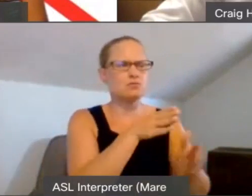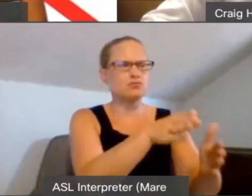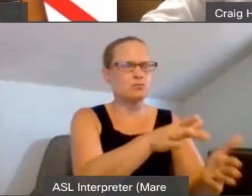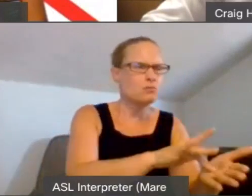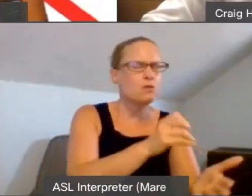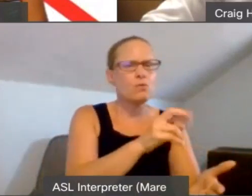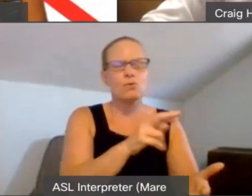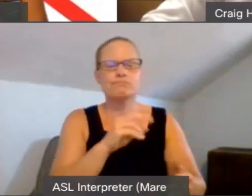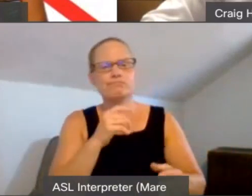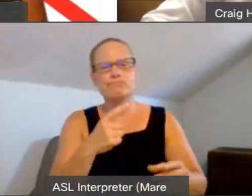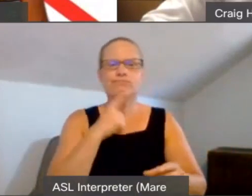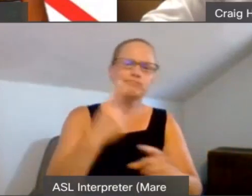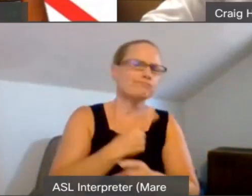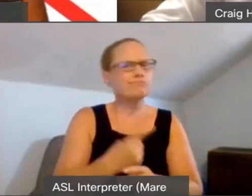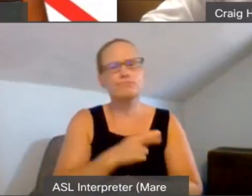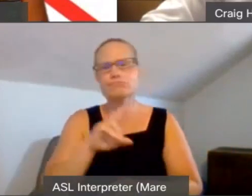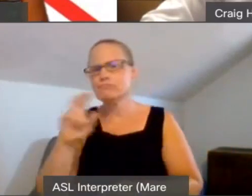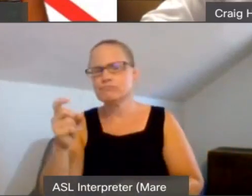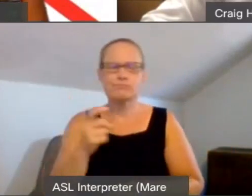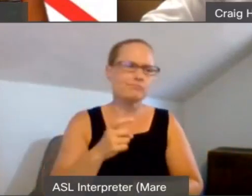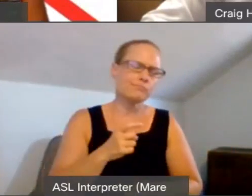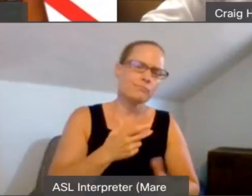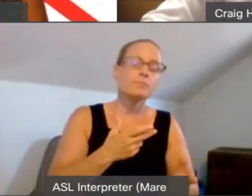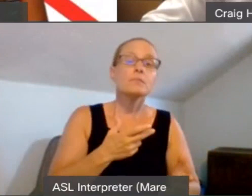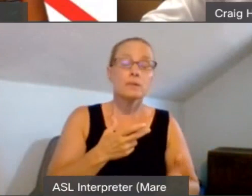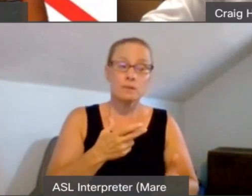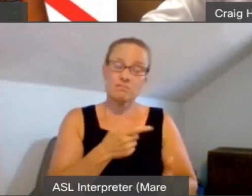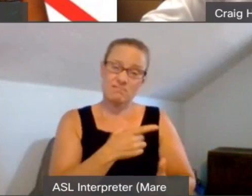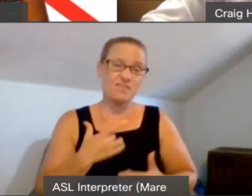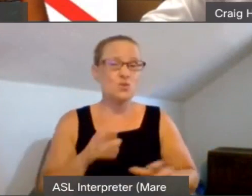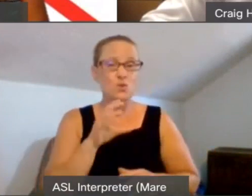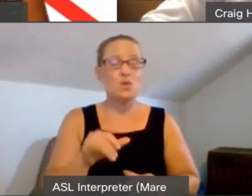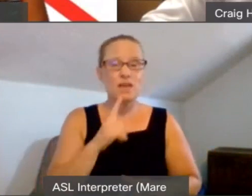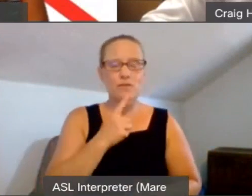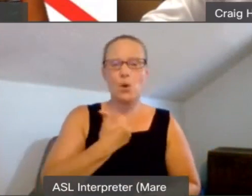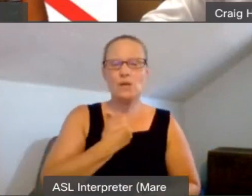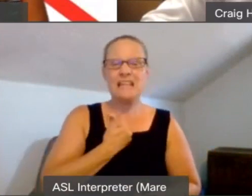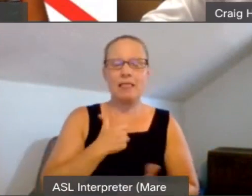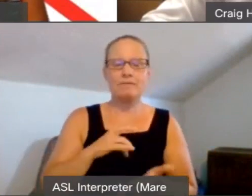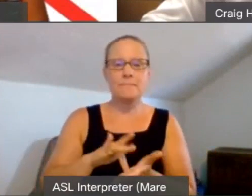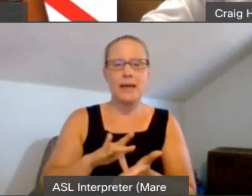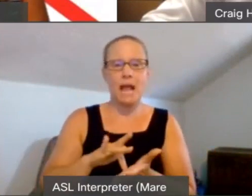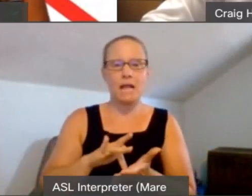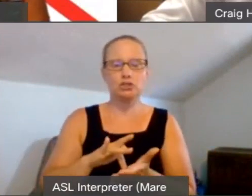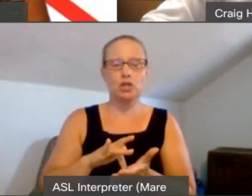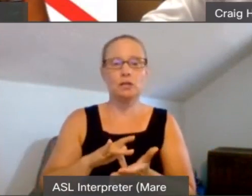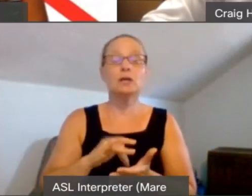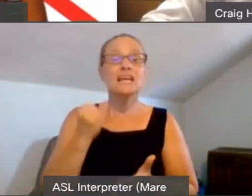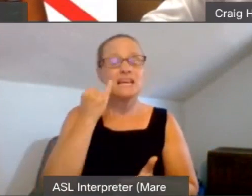in a way that weren't supposed to or when it wasn't prescribed are usually doing to self-medicate symptoms of withdrawal,